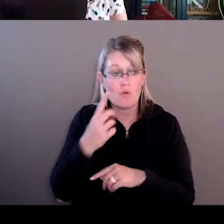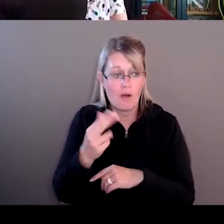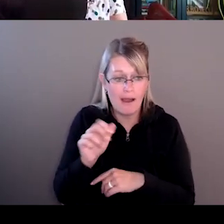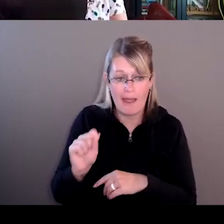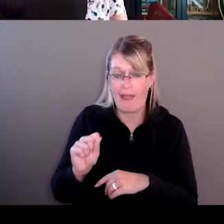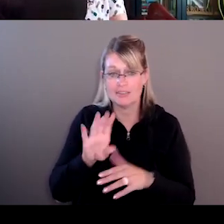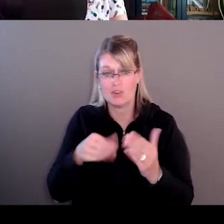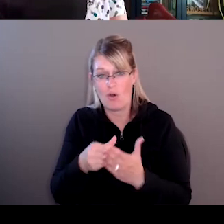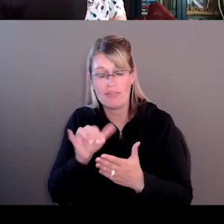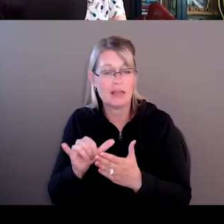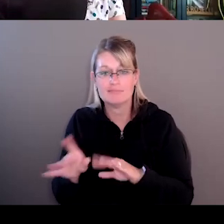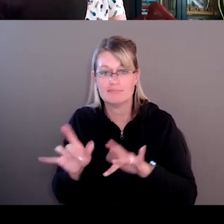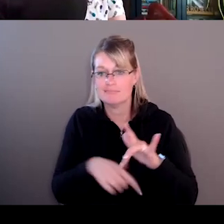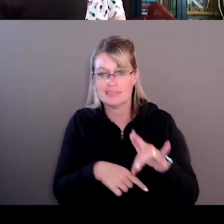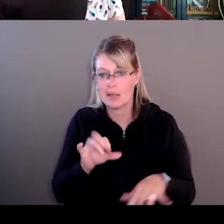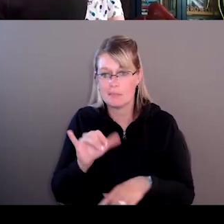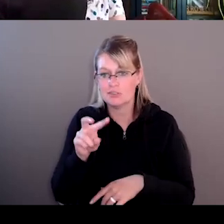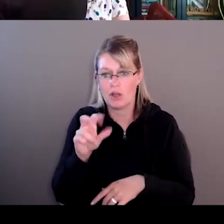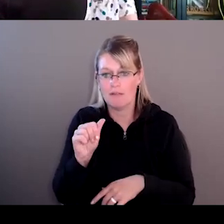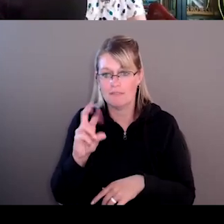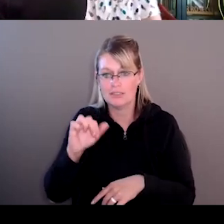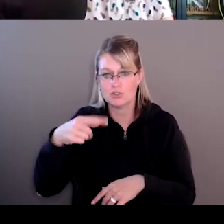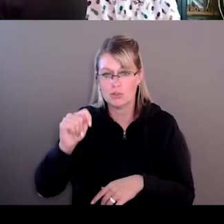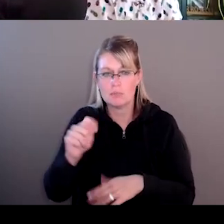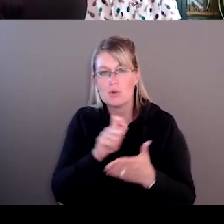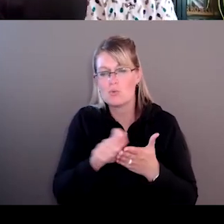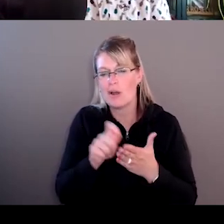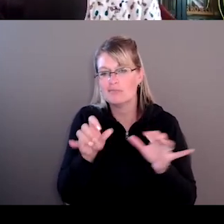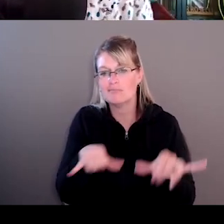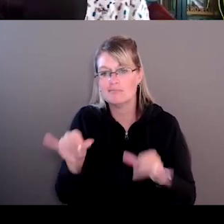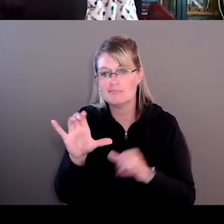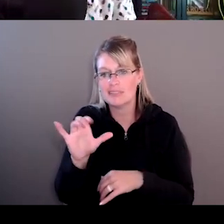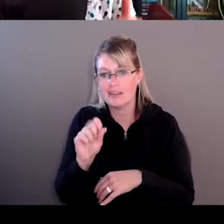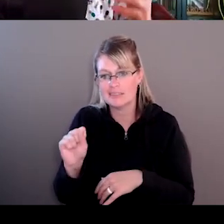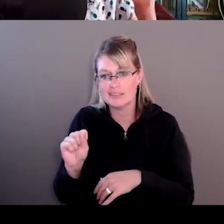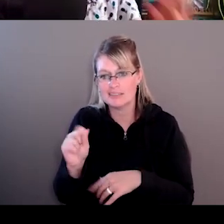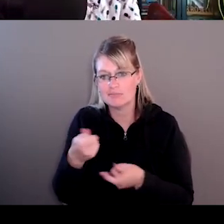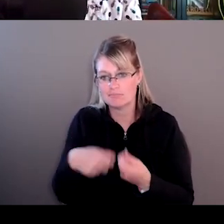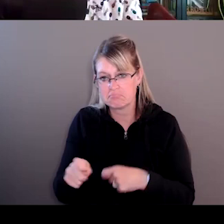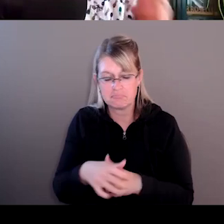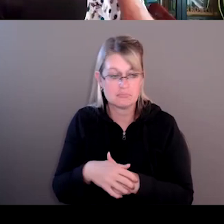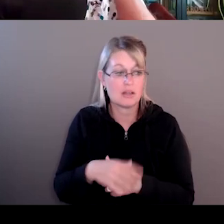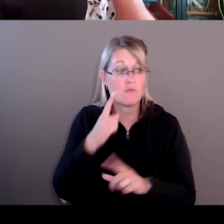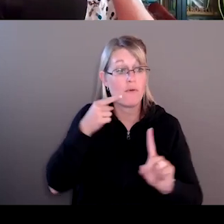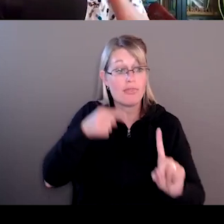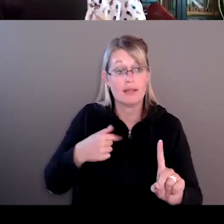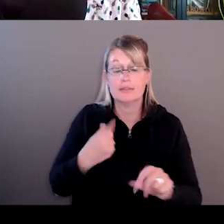can skip to the JavaScript and write some slightly redundant CSS instead. In this case, I'm using CSS